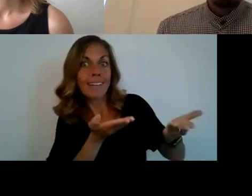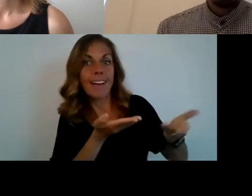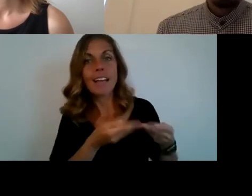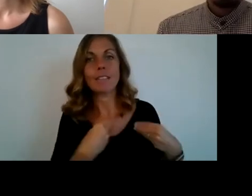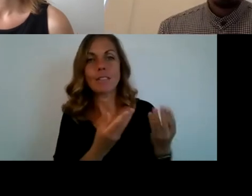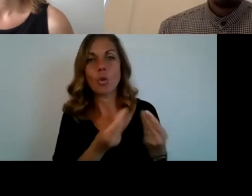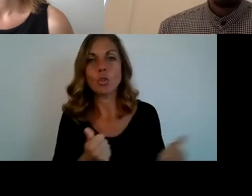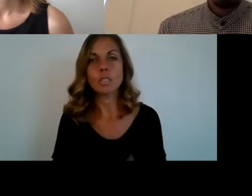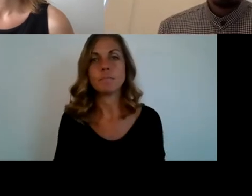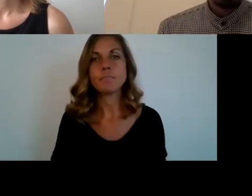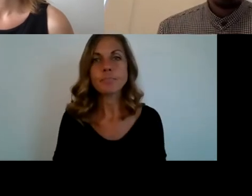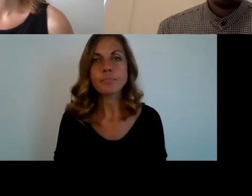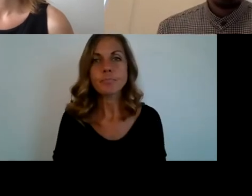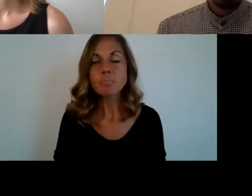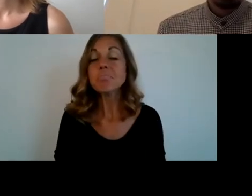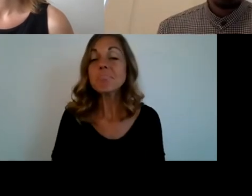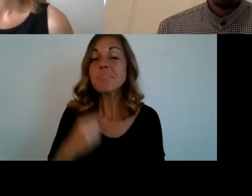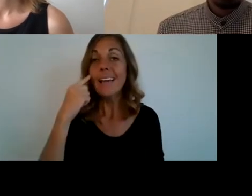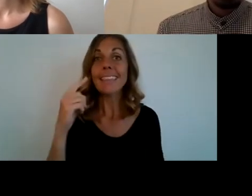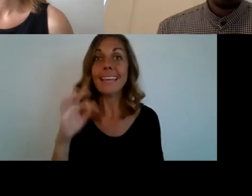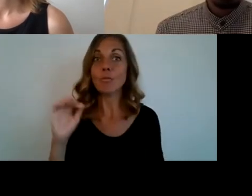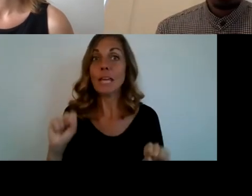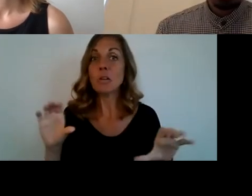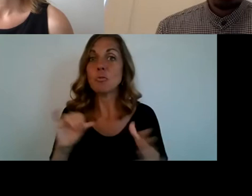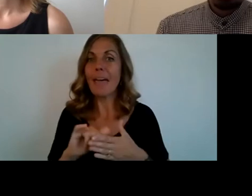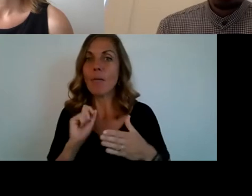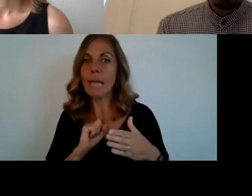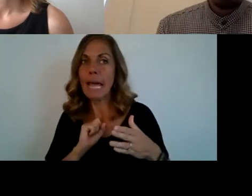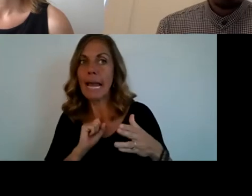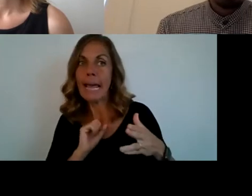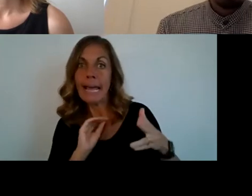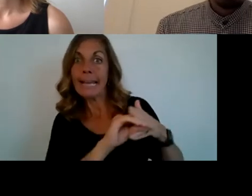think that if we can do that, we can insert ourselves right now in a very unique way and